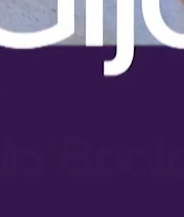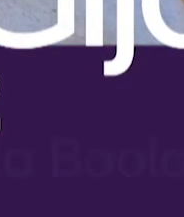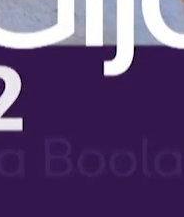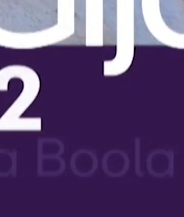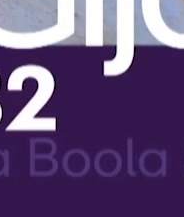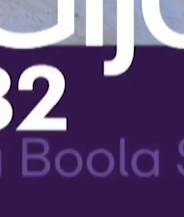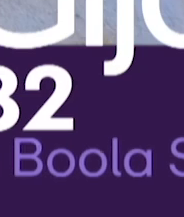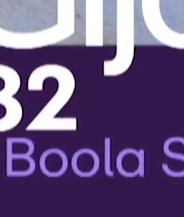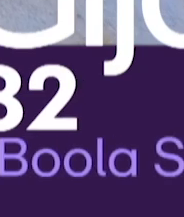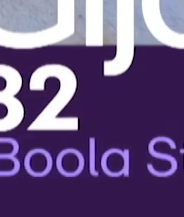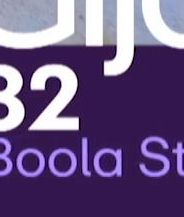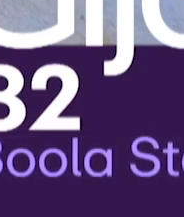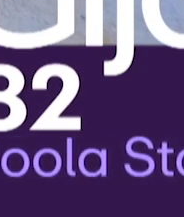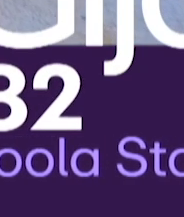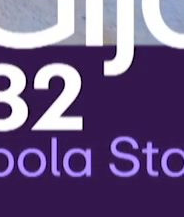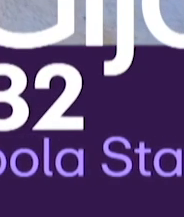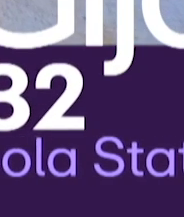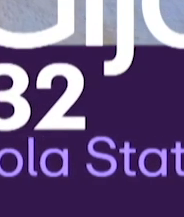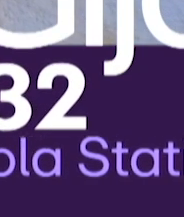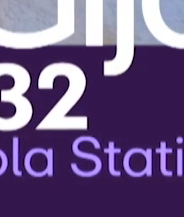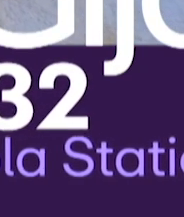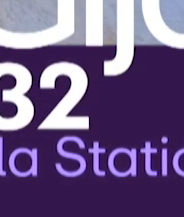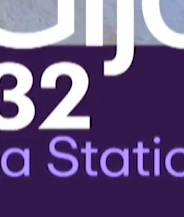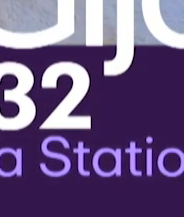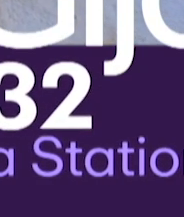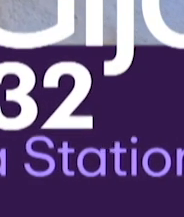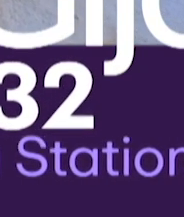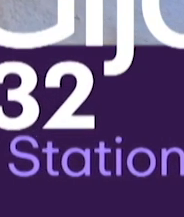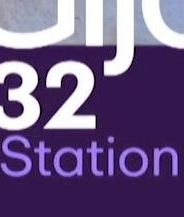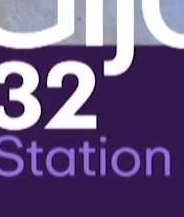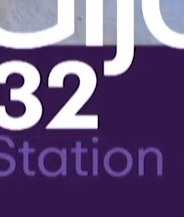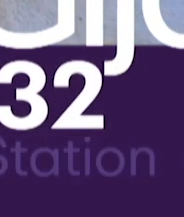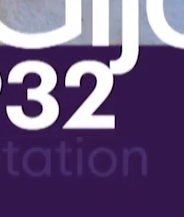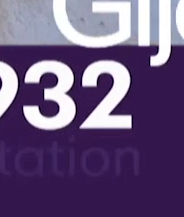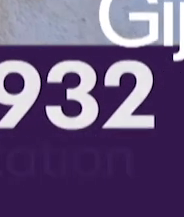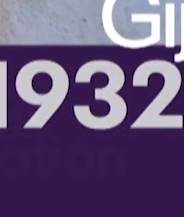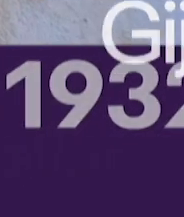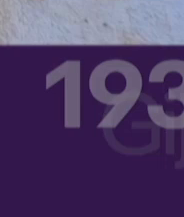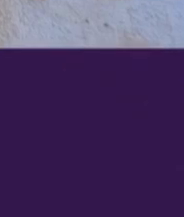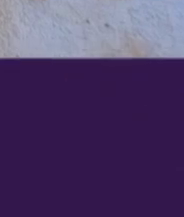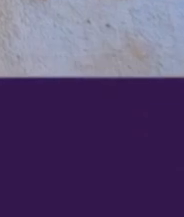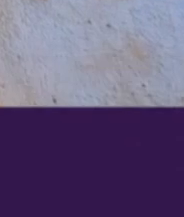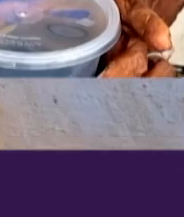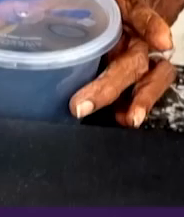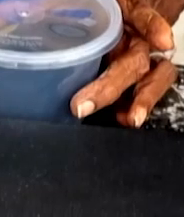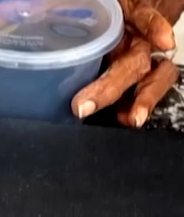born in 1932 at Five Mile near Moola Boola Station in the East Kimberley region of Western Australia.